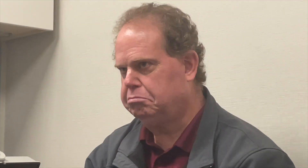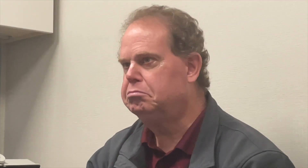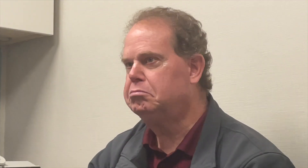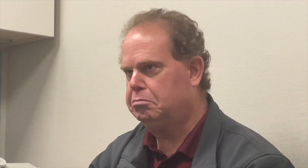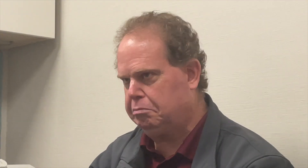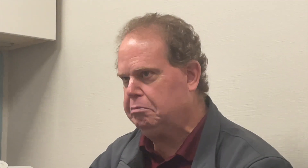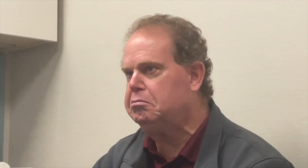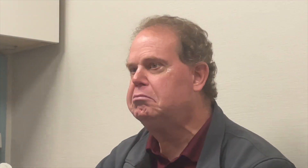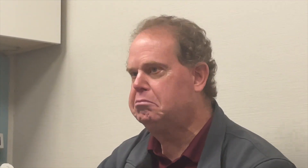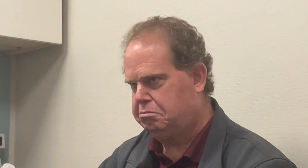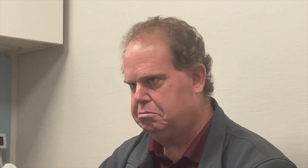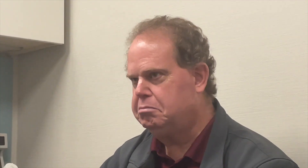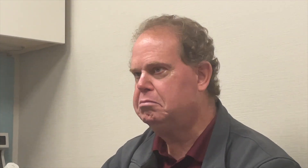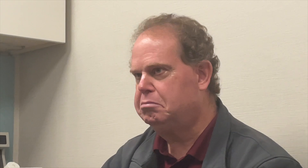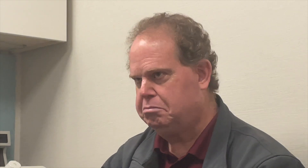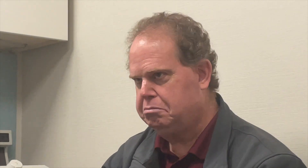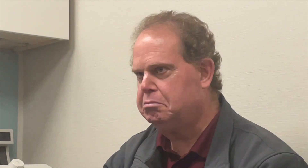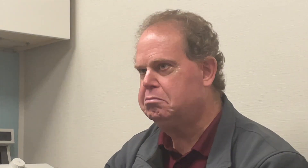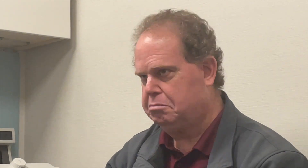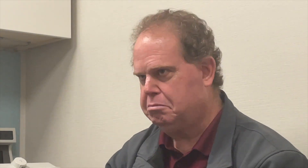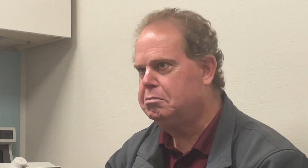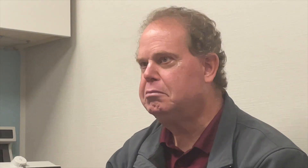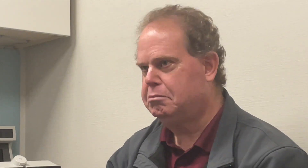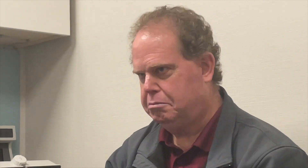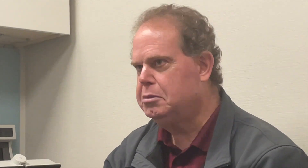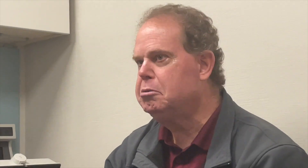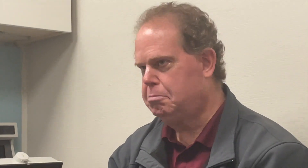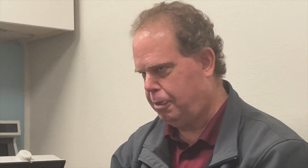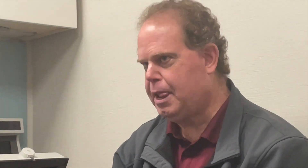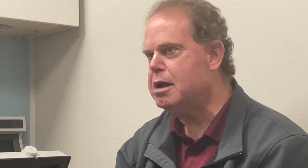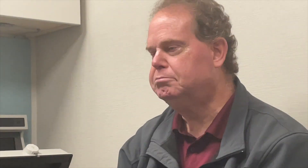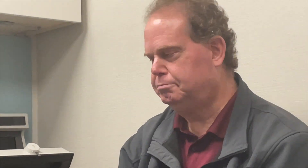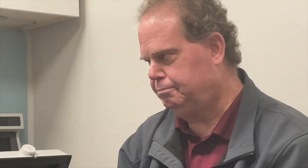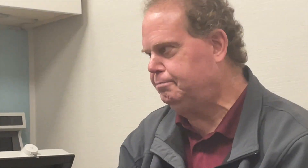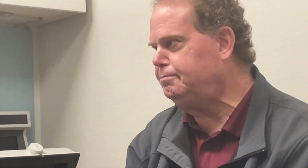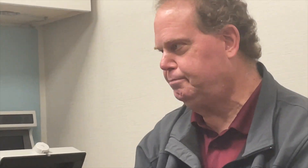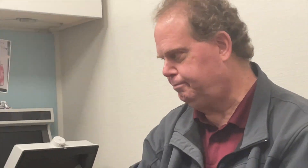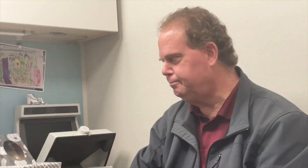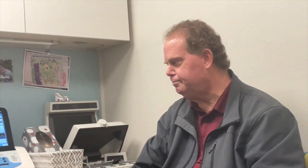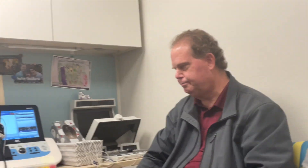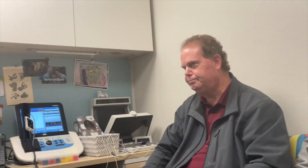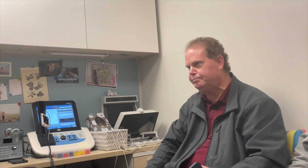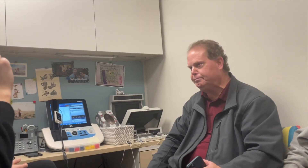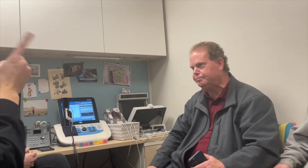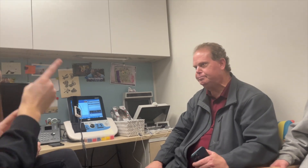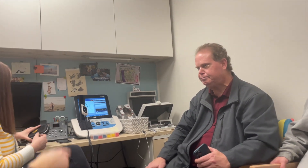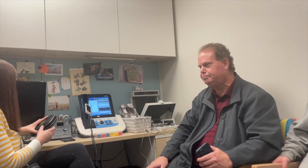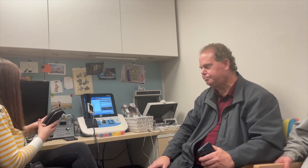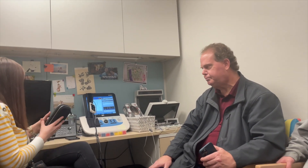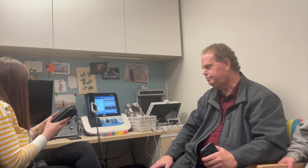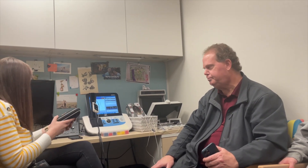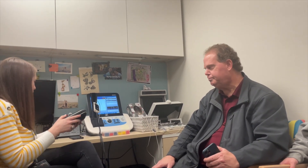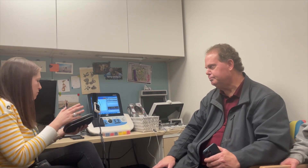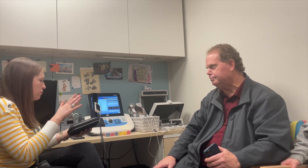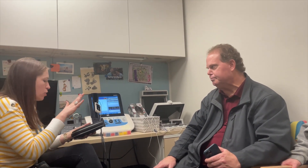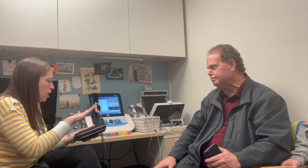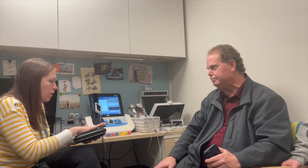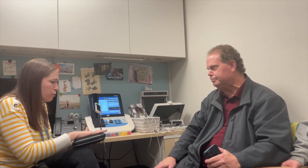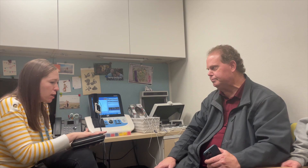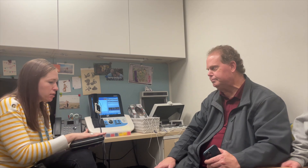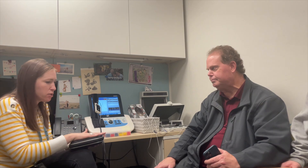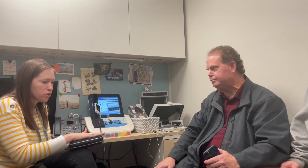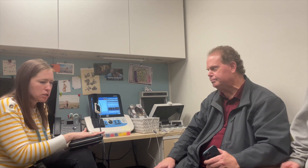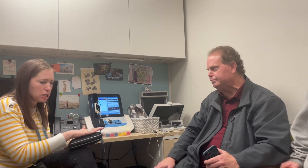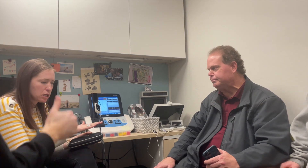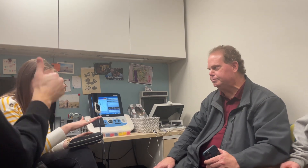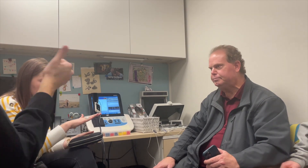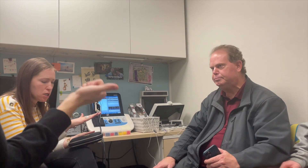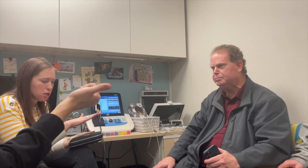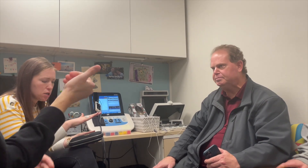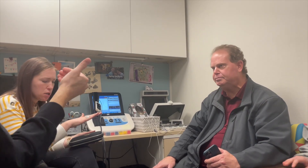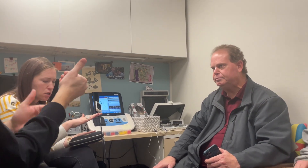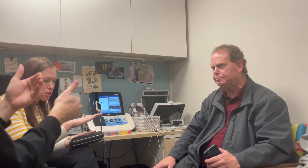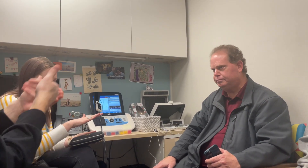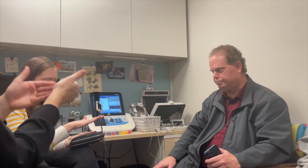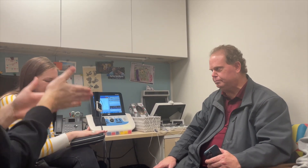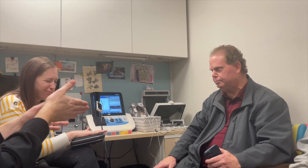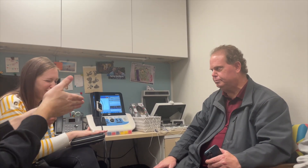okay okay so um your other processor is in here